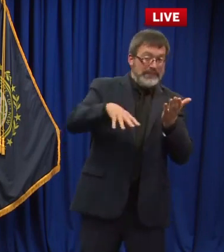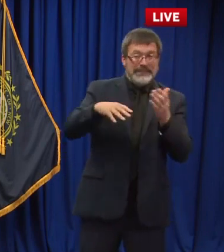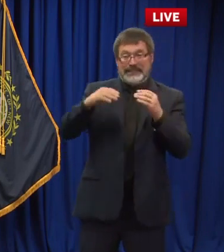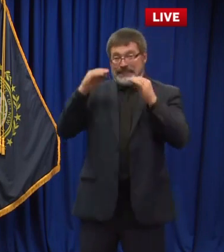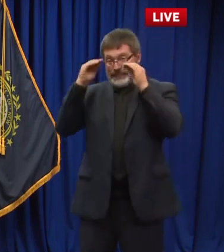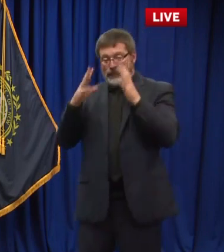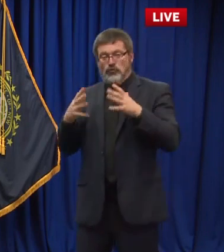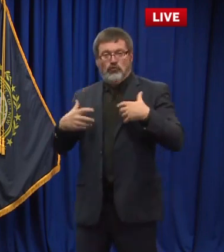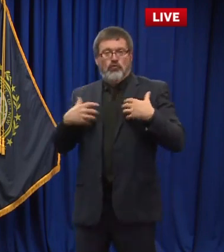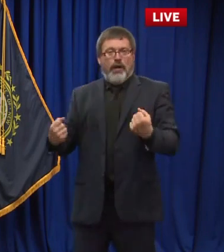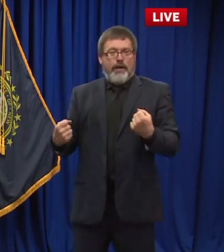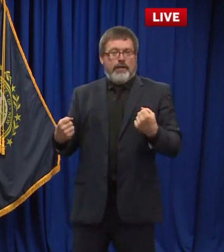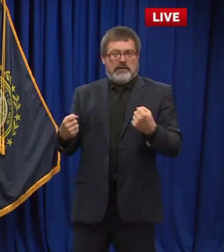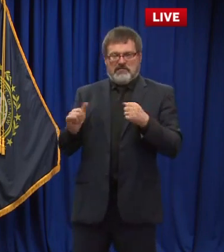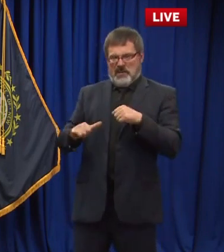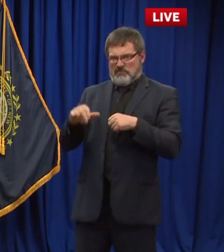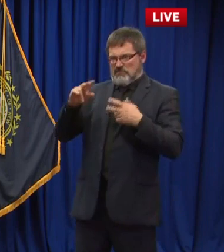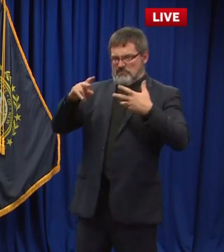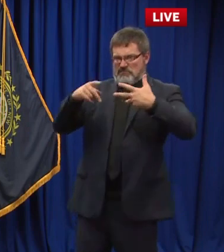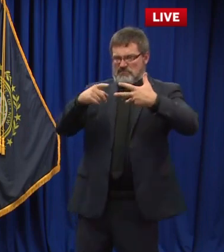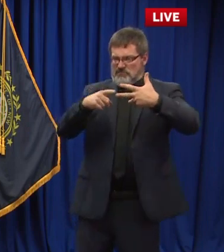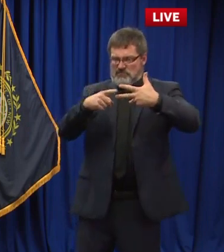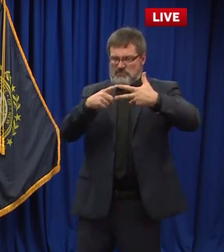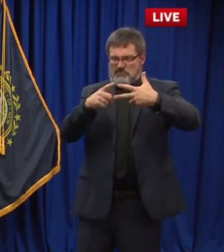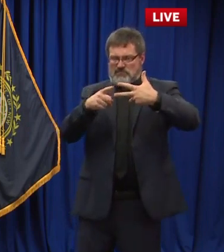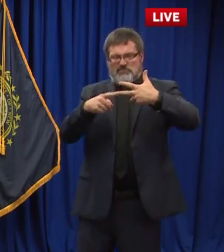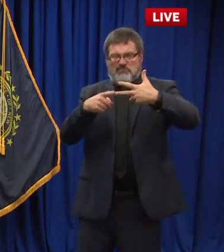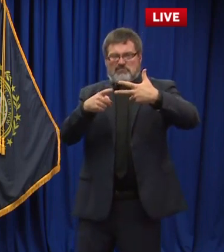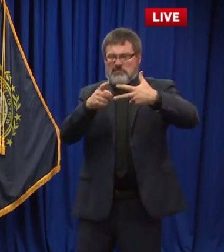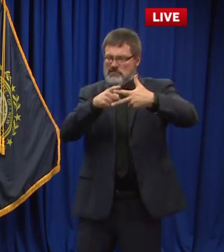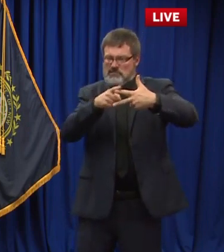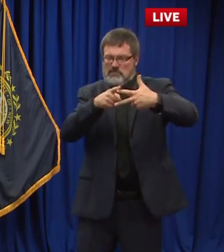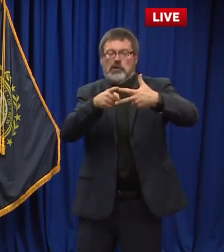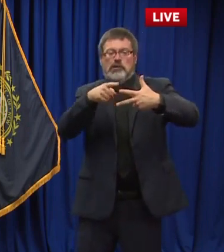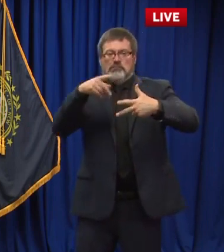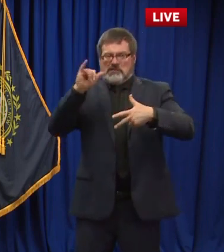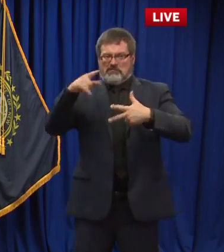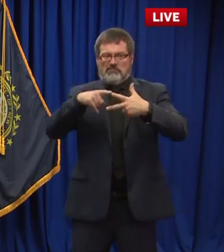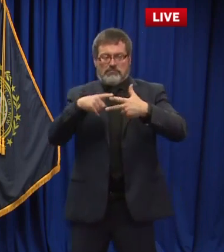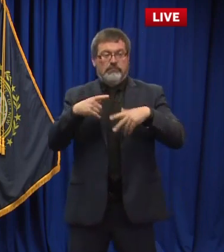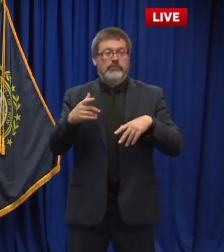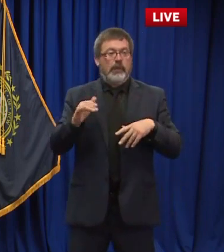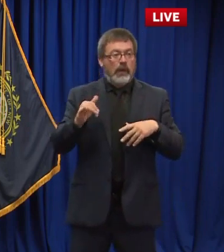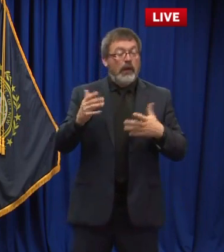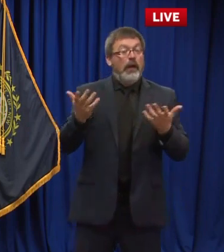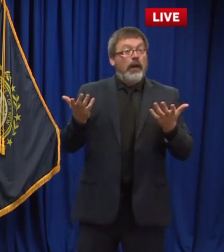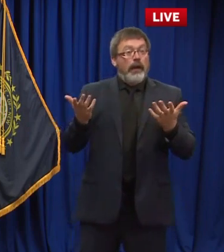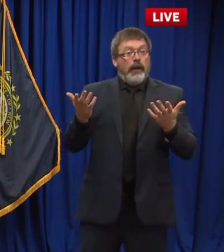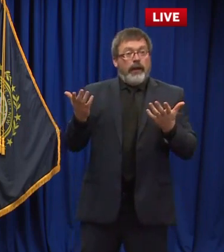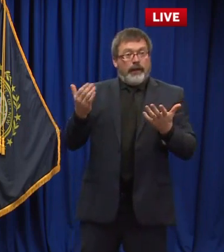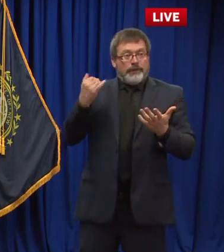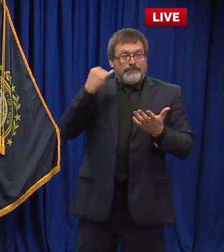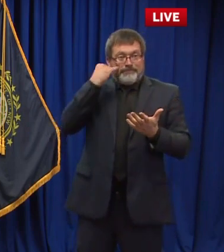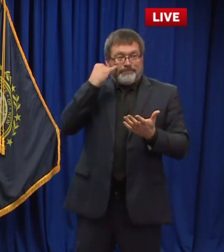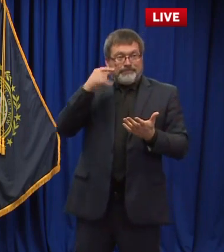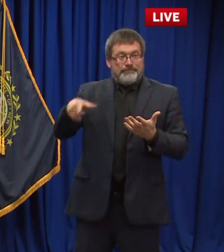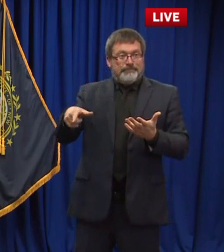STUDENT-TEACHER WELLNESS A BIG ISSUE. JUST GENERAL STUDENT WELLNESS.